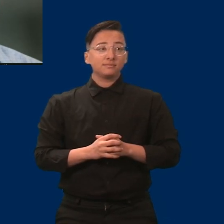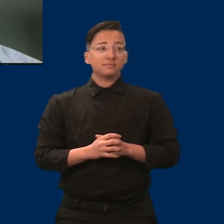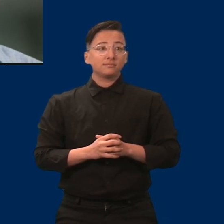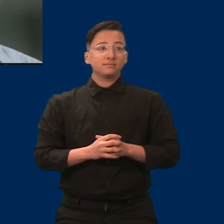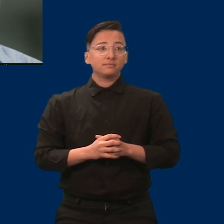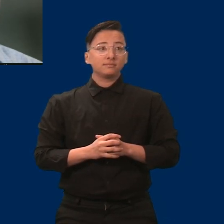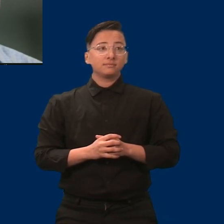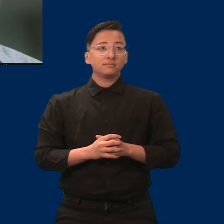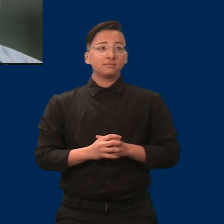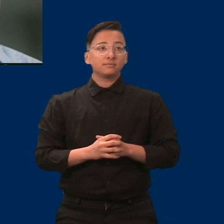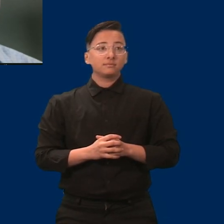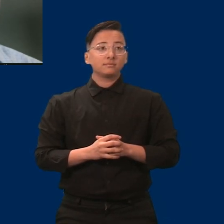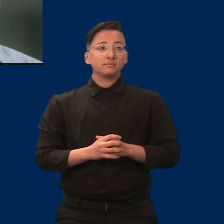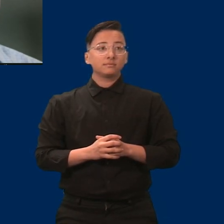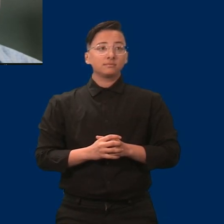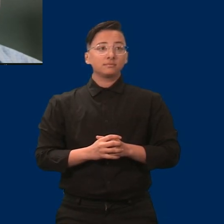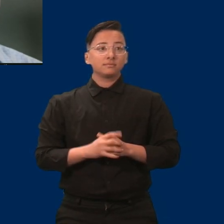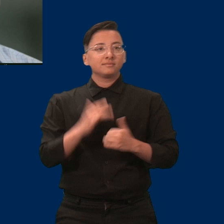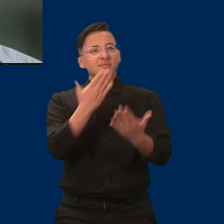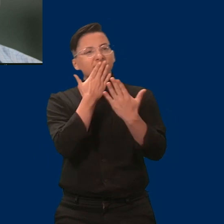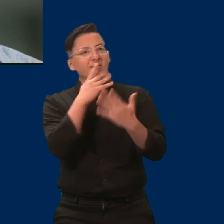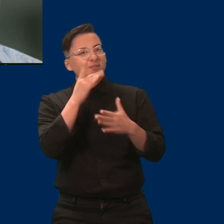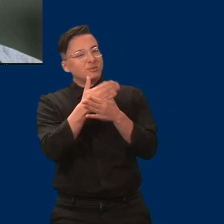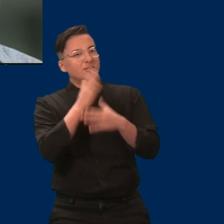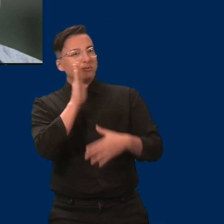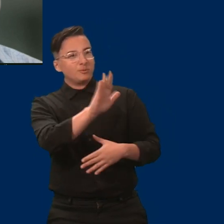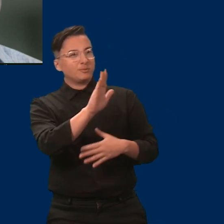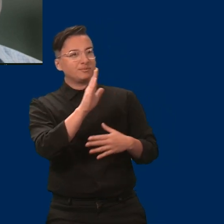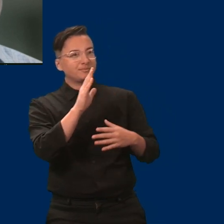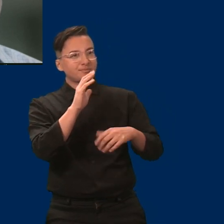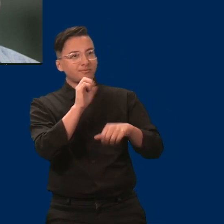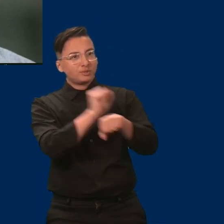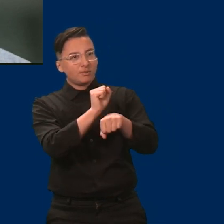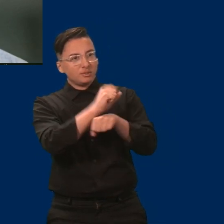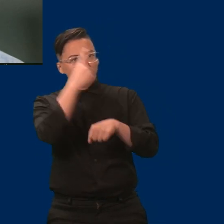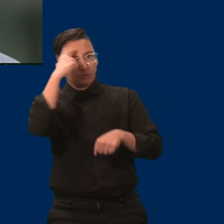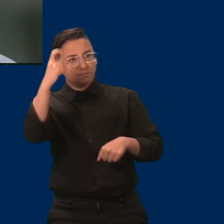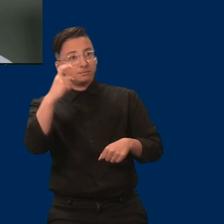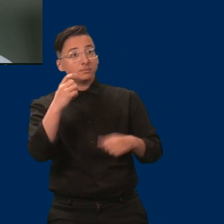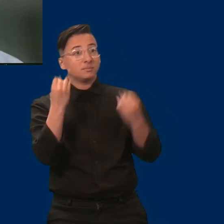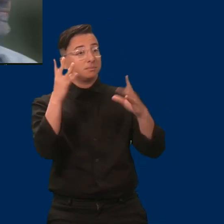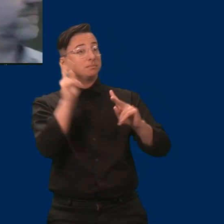I think some of the people listening today can quite possibly relate.